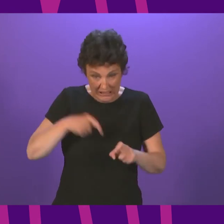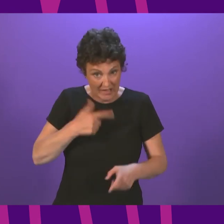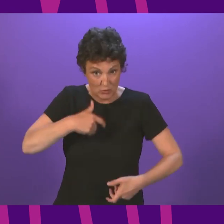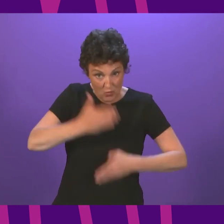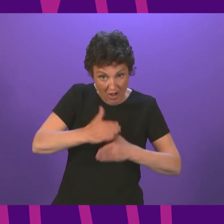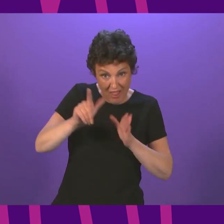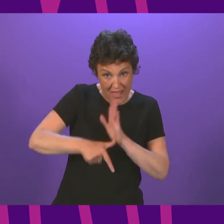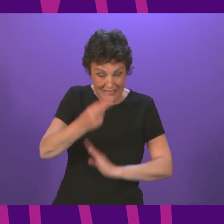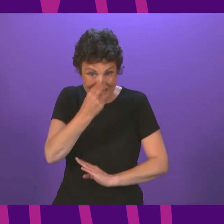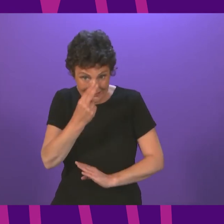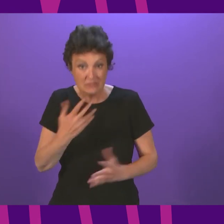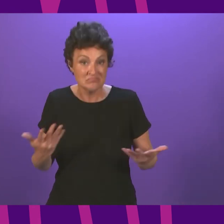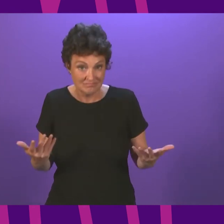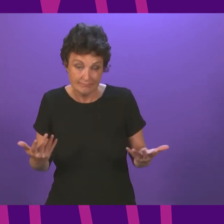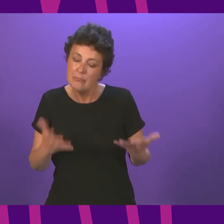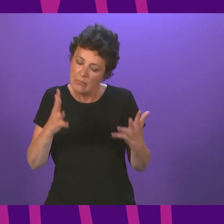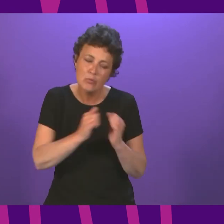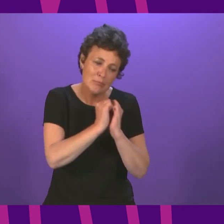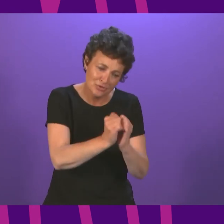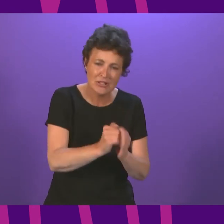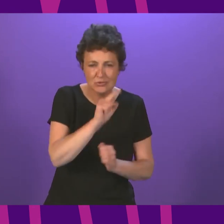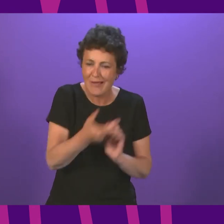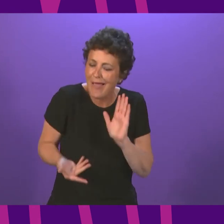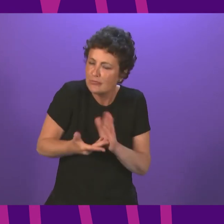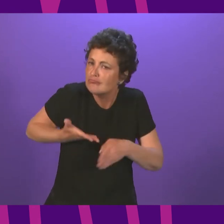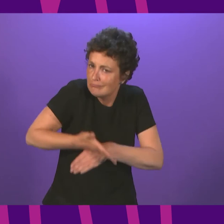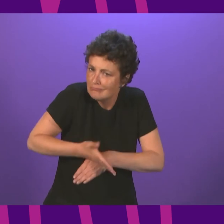time for consultation and not enough time for scrutiny or detailed consideration.